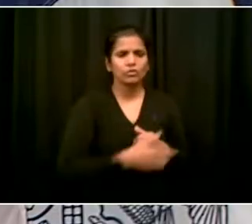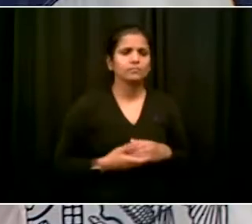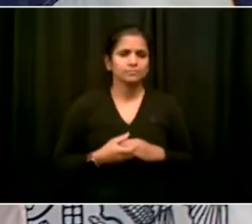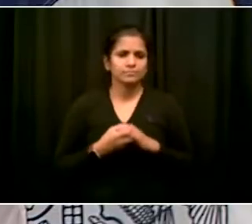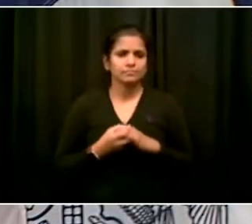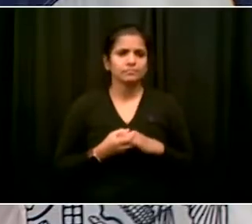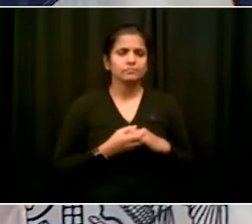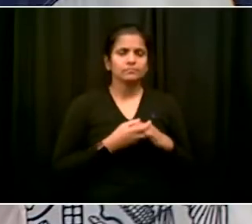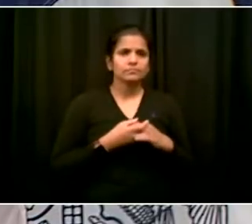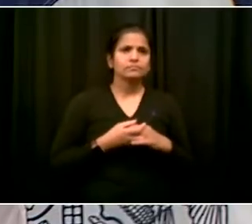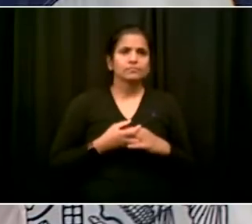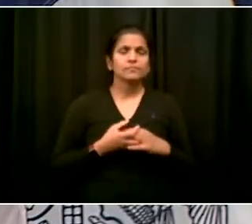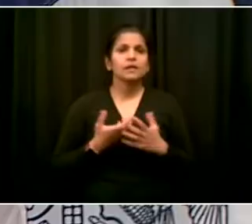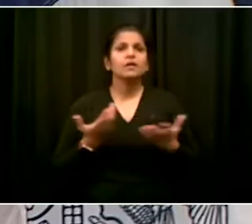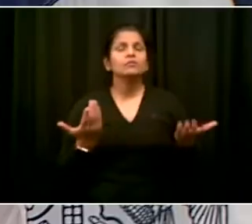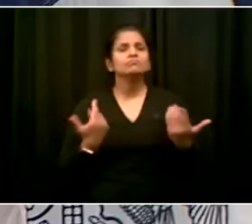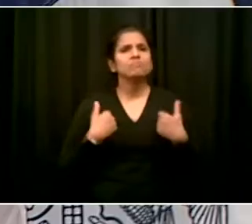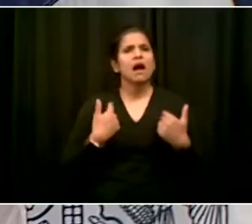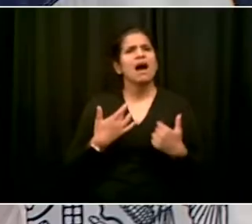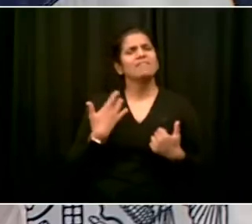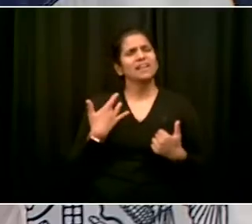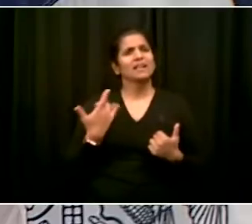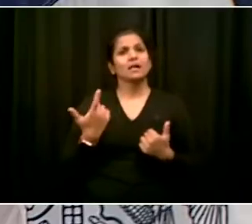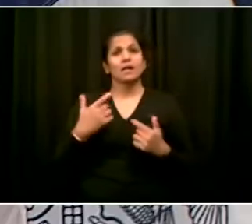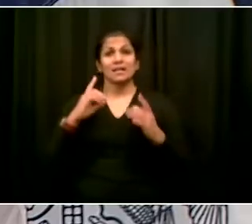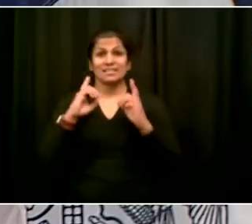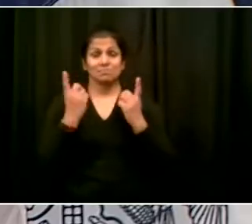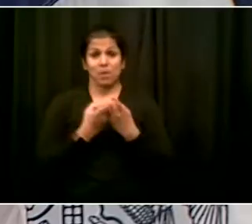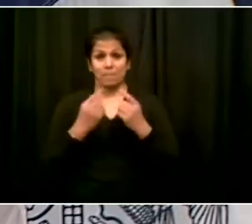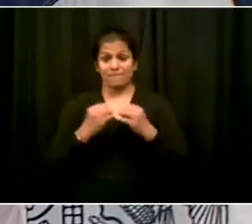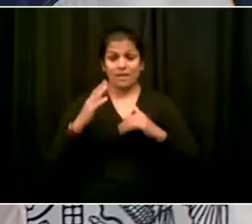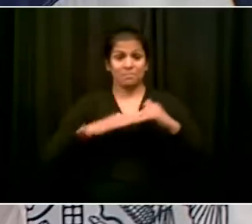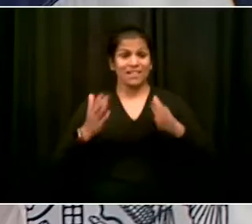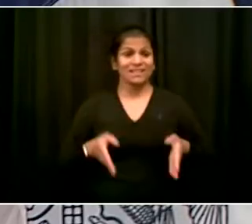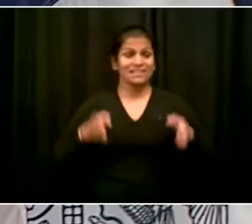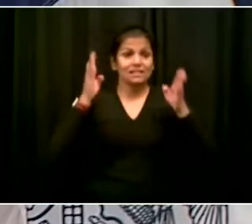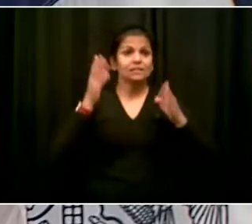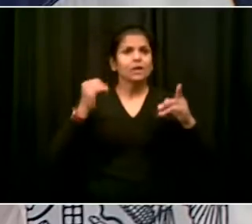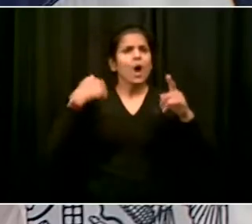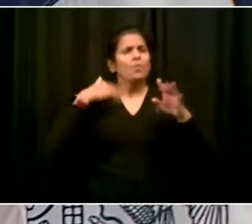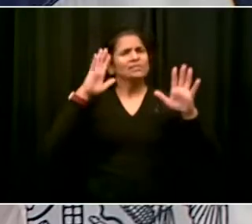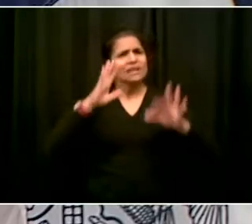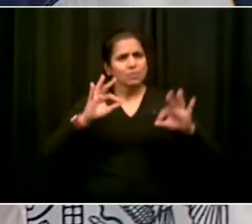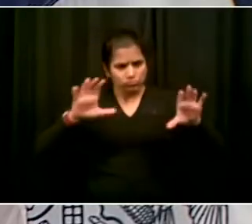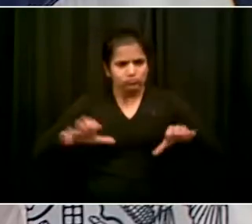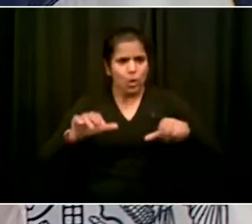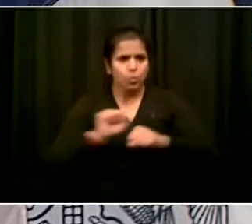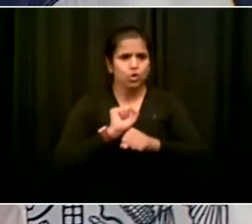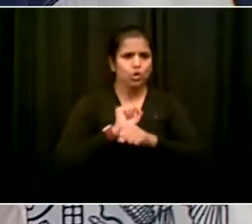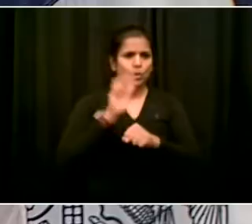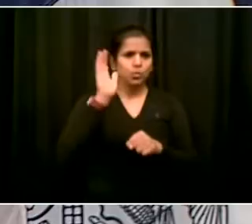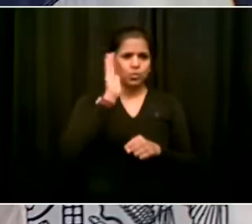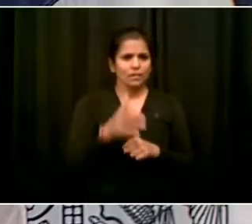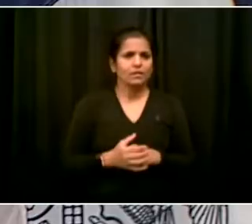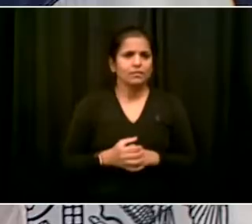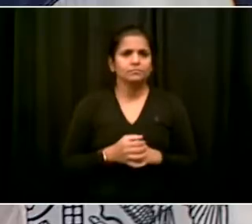AND IN NEED FOR MORRE WORORK. I DON'T Y BUTHE NOTION THAT IT'S JUSST A PPERAP